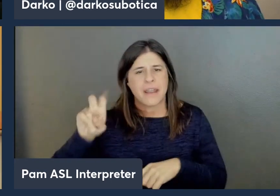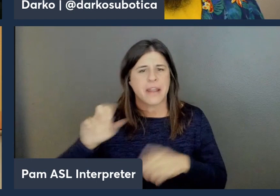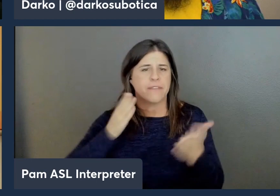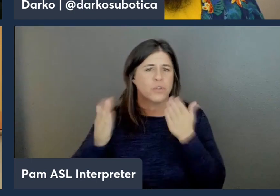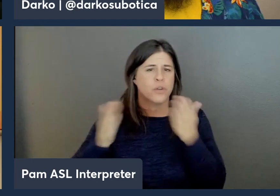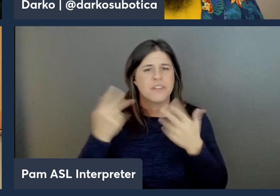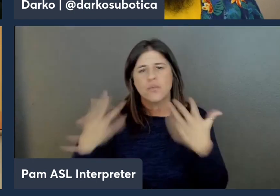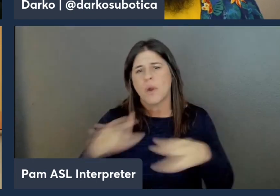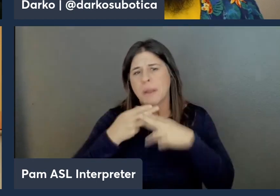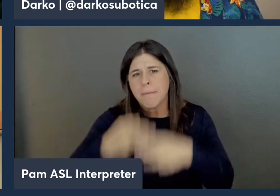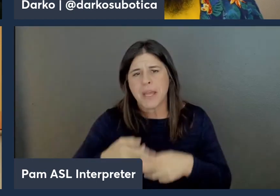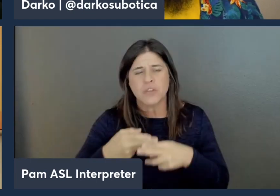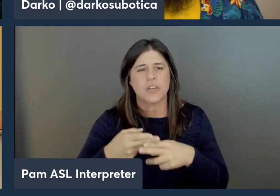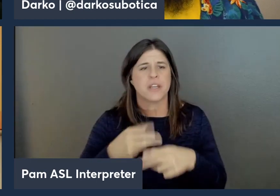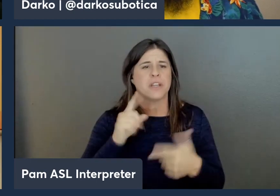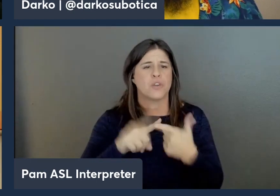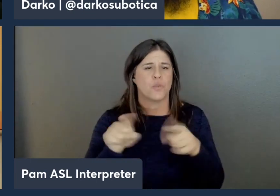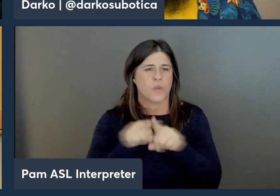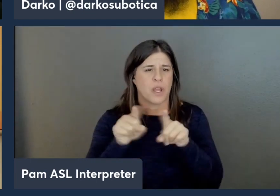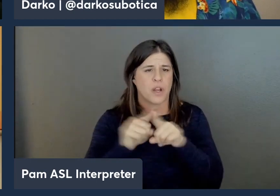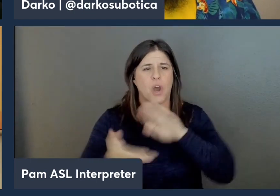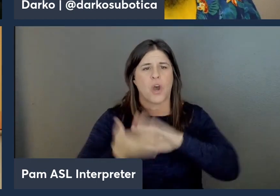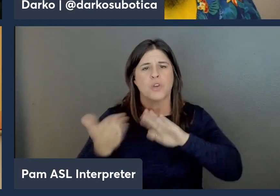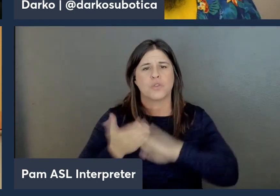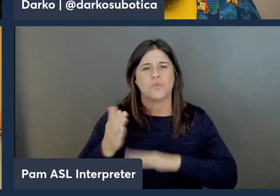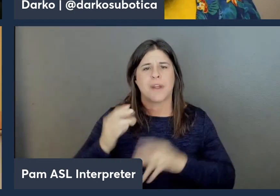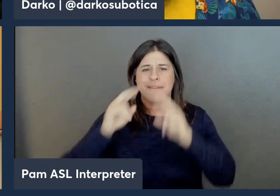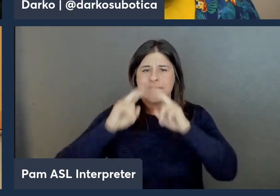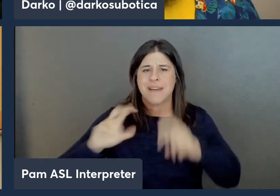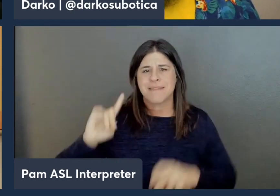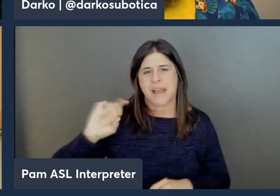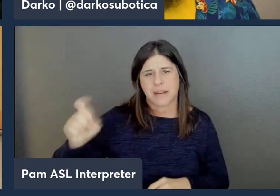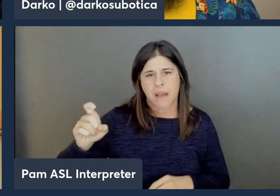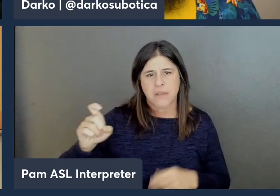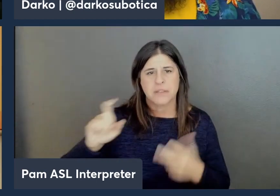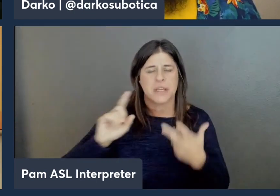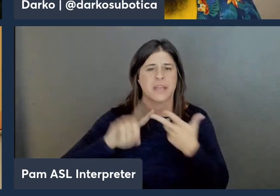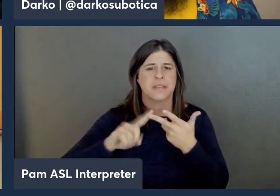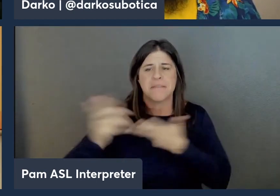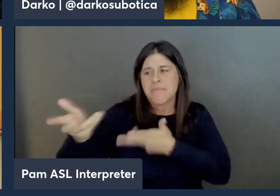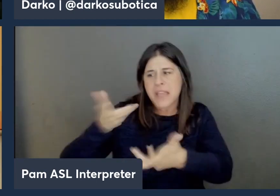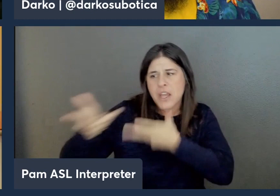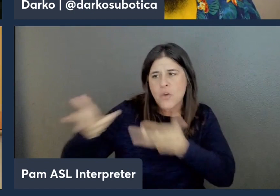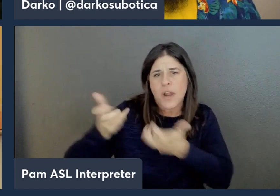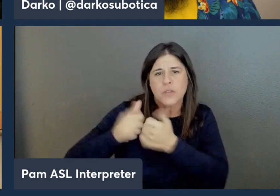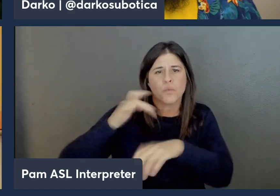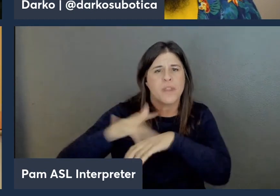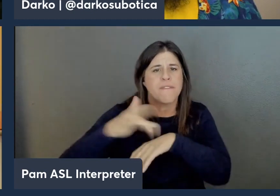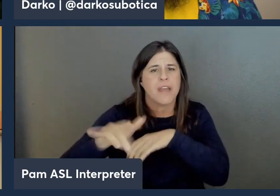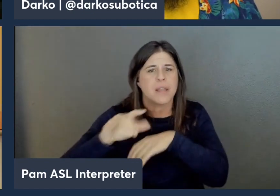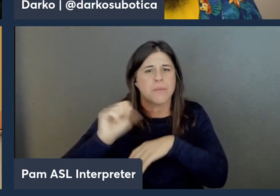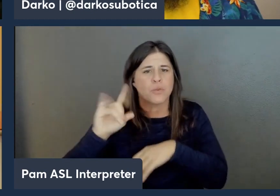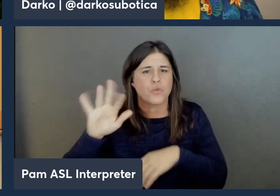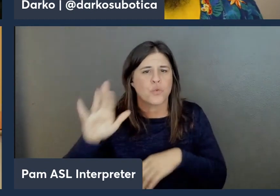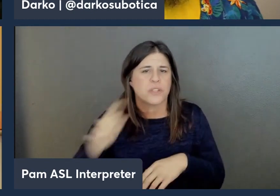and you can also run diagnostics, and interact with AWS services, using CLI commands, However,